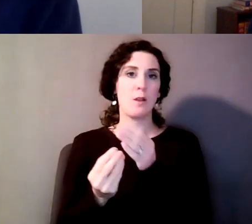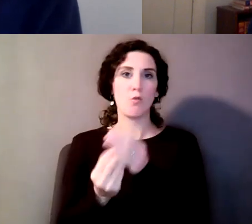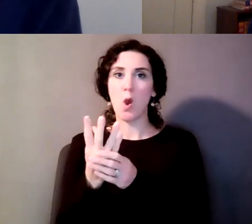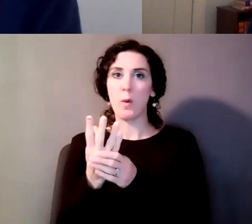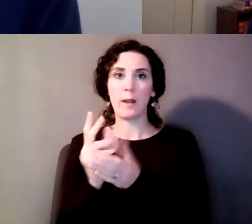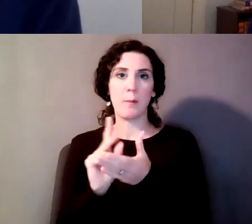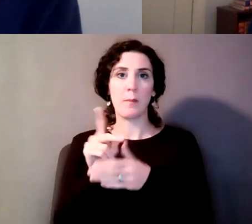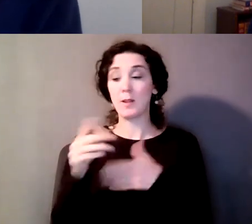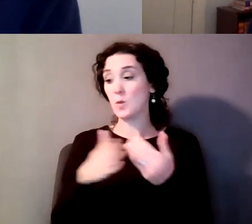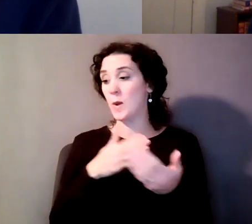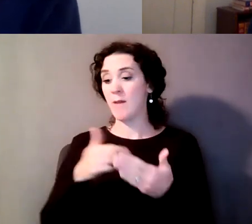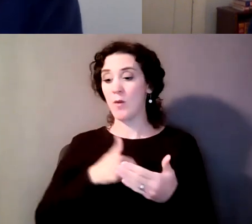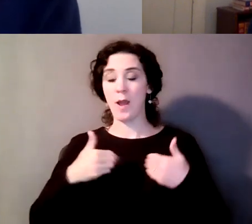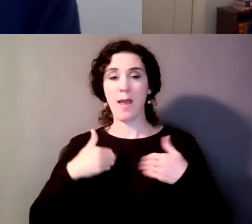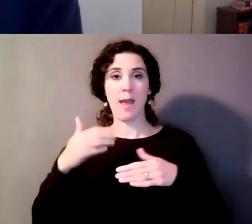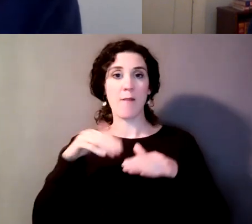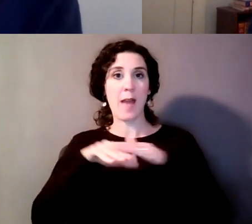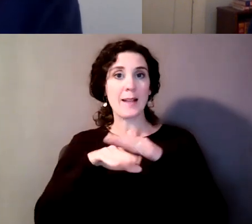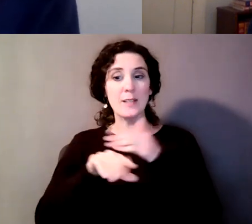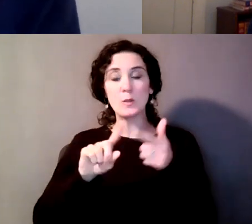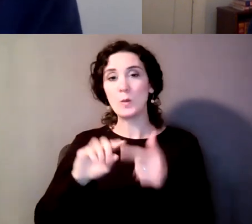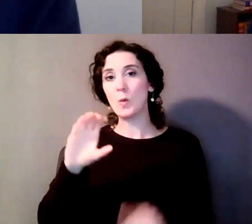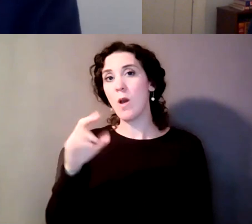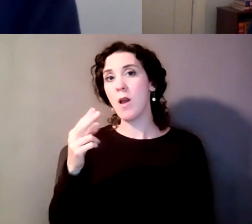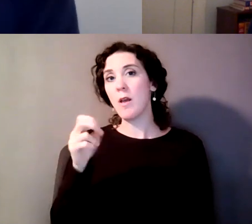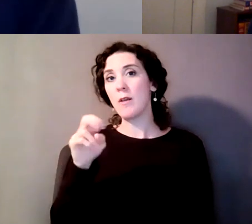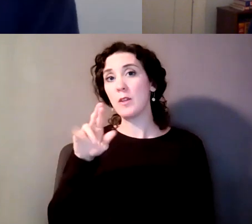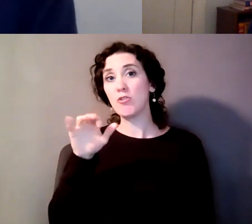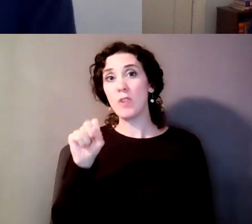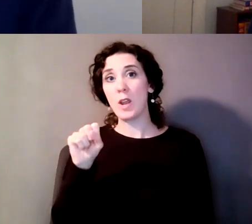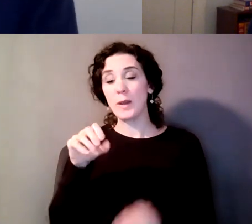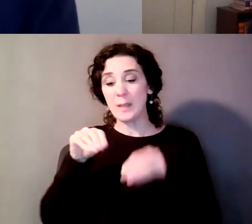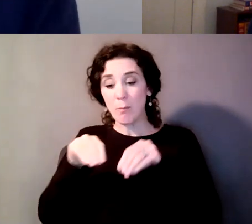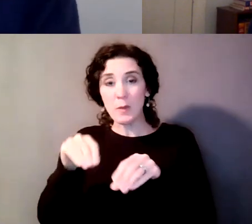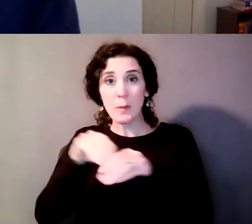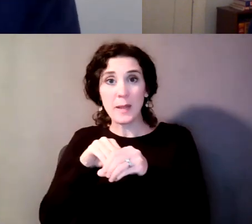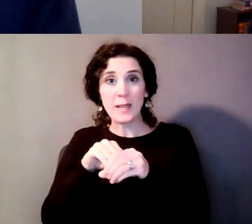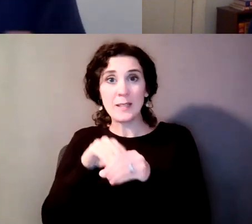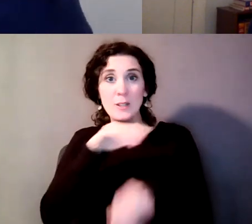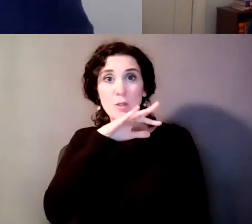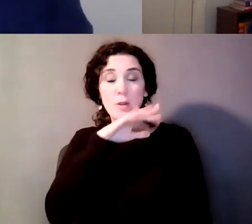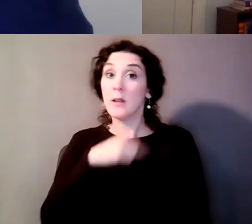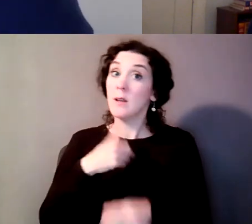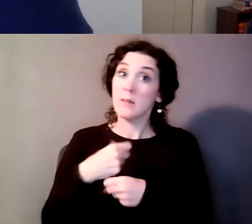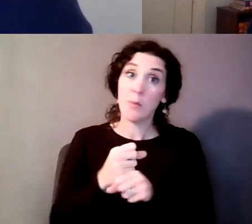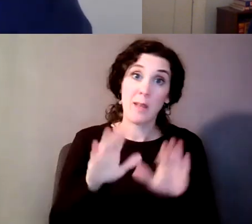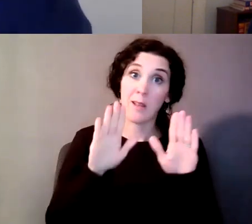I had access to cherries, I took the seeds and put them in dirt and they make a great houseplant, but I am not going to make a living on the coffee I